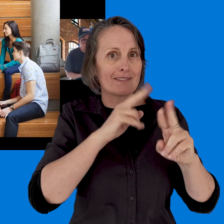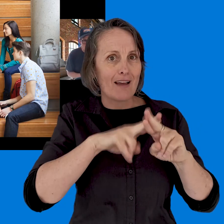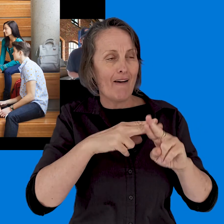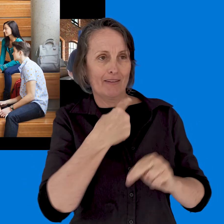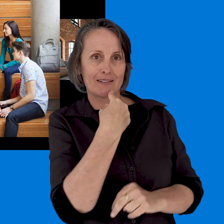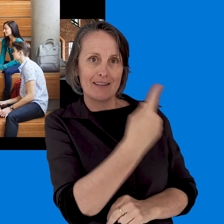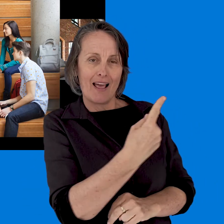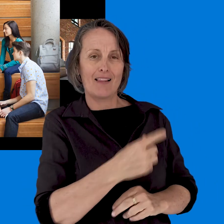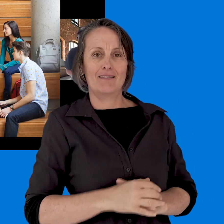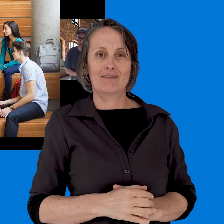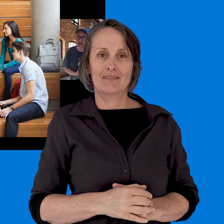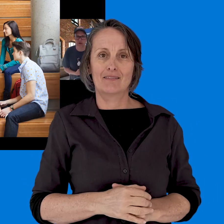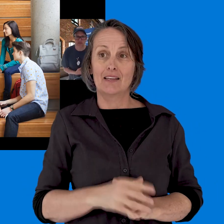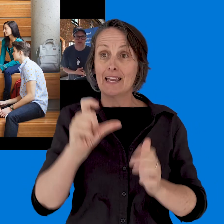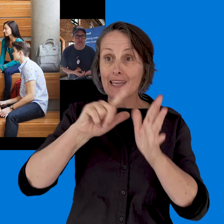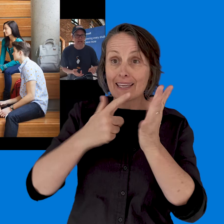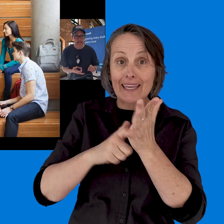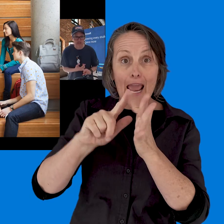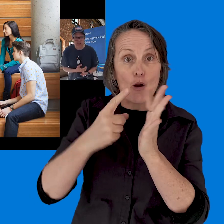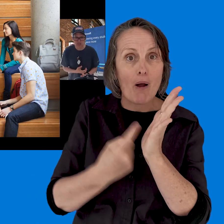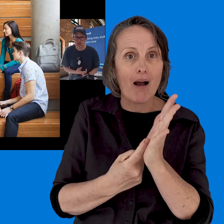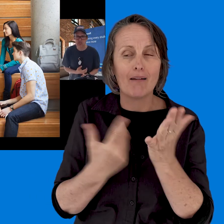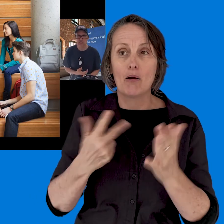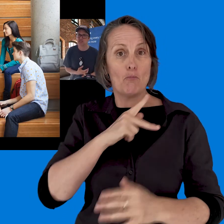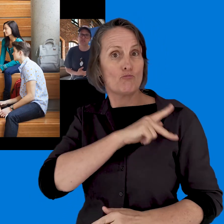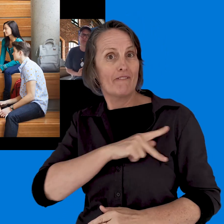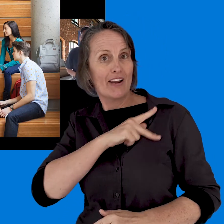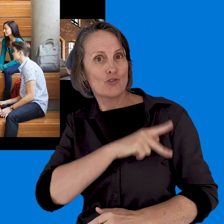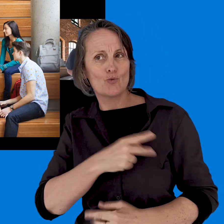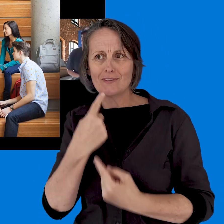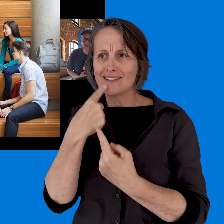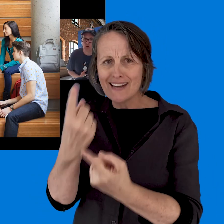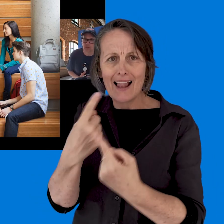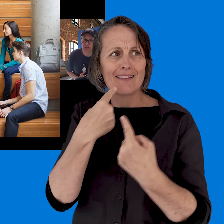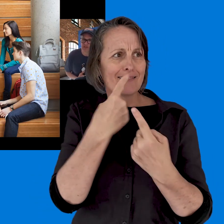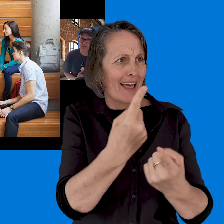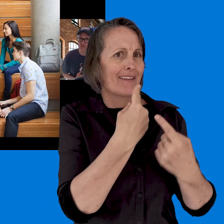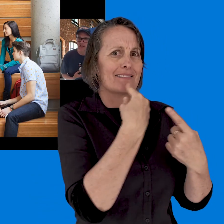Support professionals and carers. Institution decision-makers need to know about this stuff.